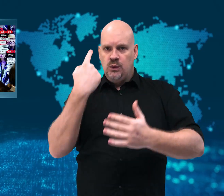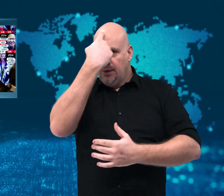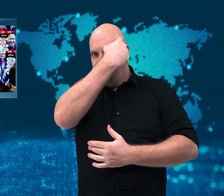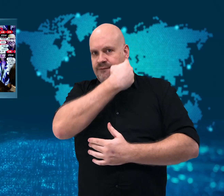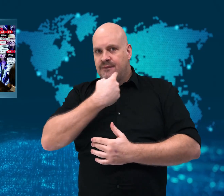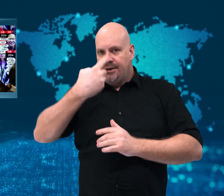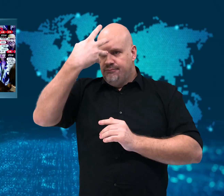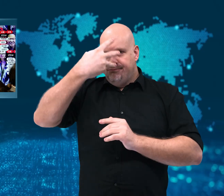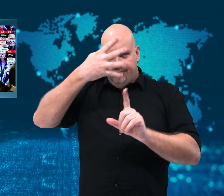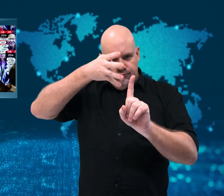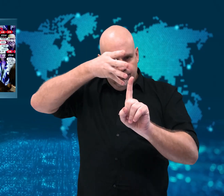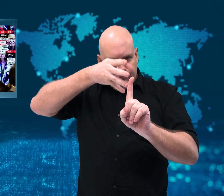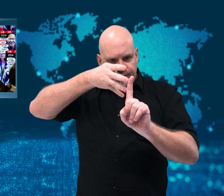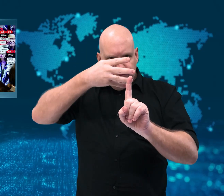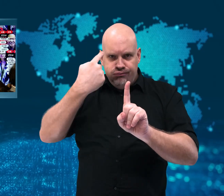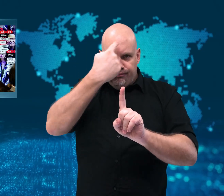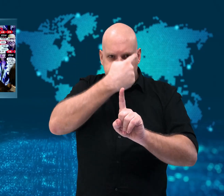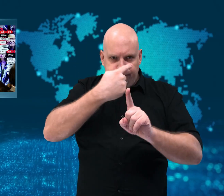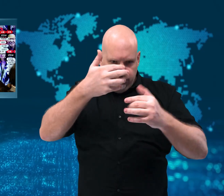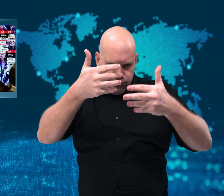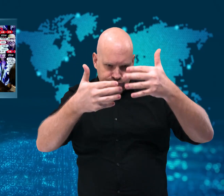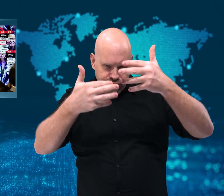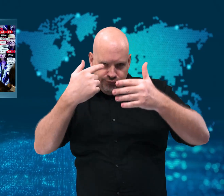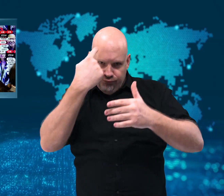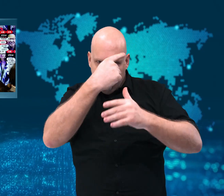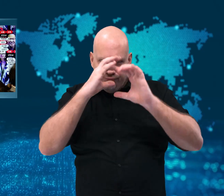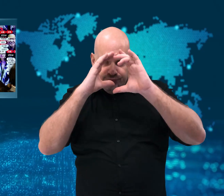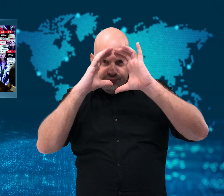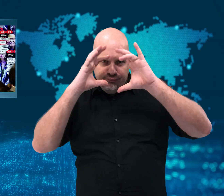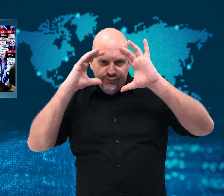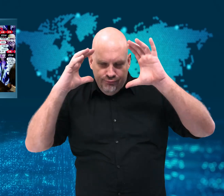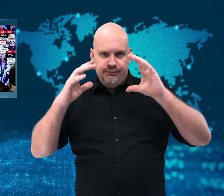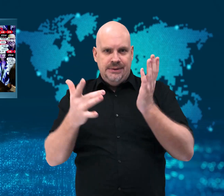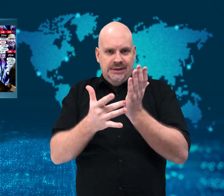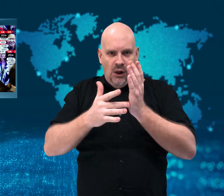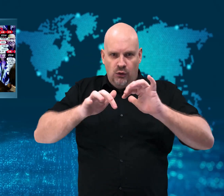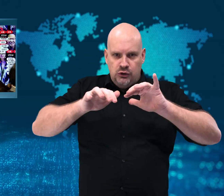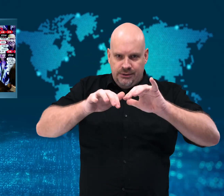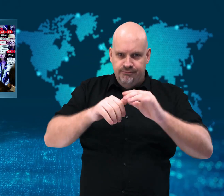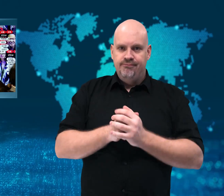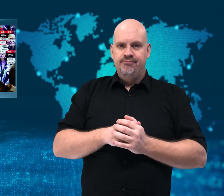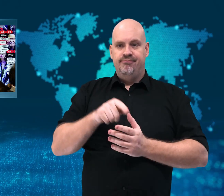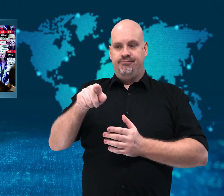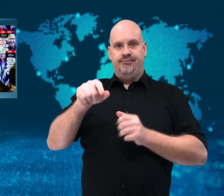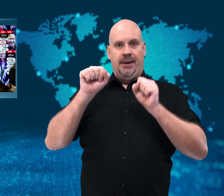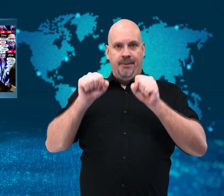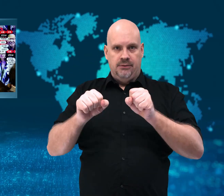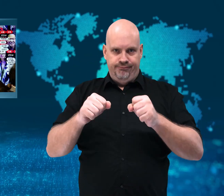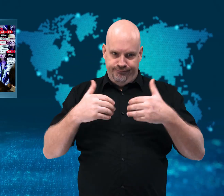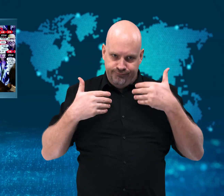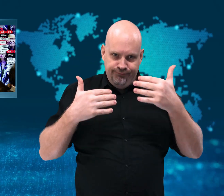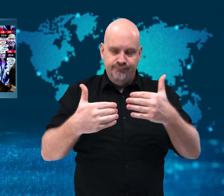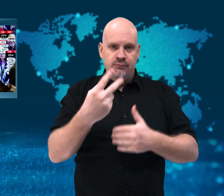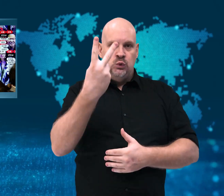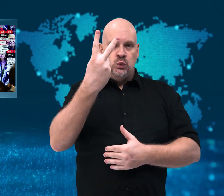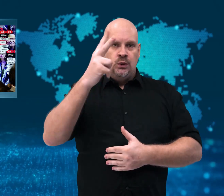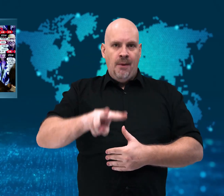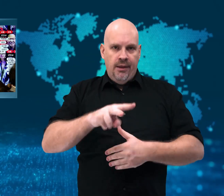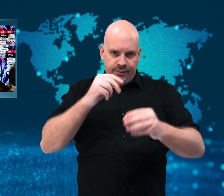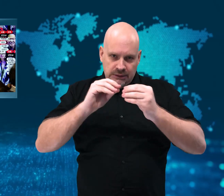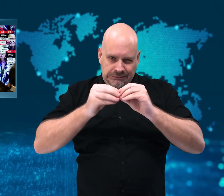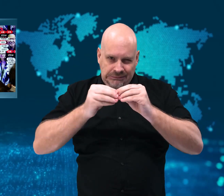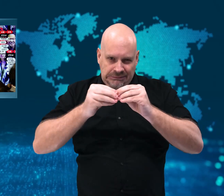described as a "traffic-light" system since it will divide people